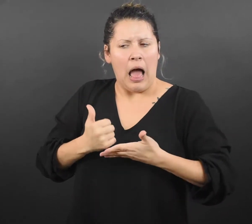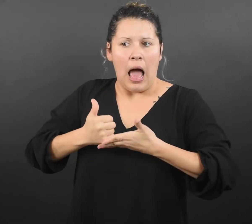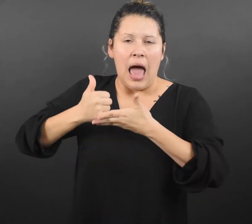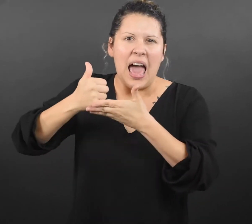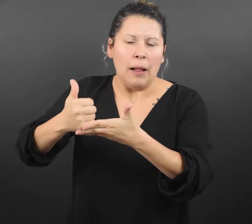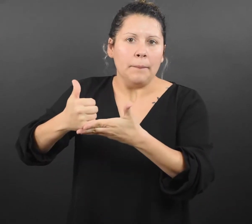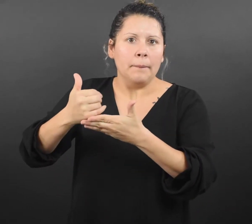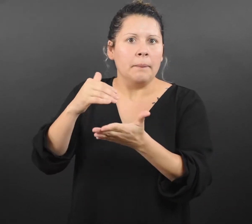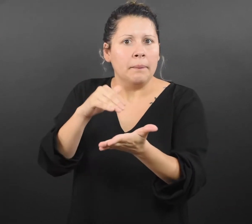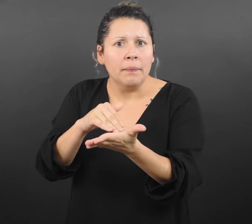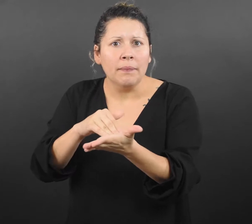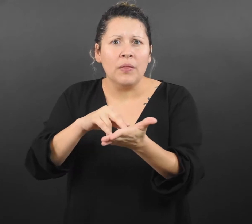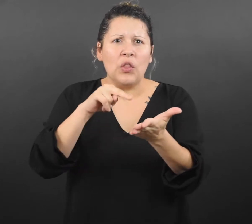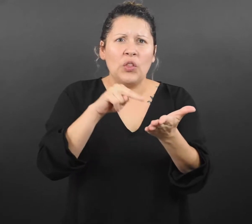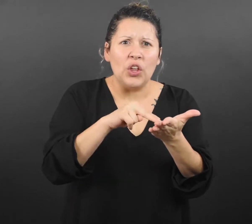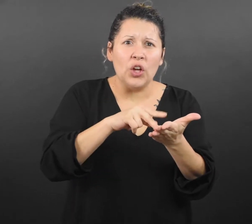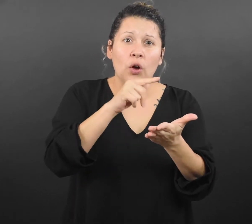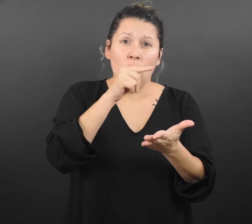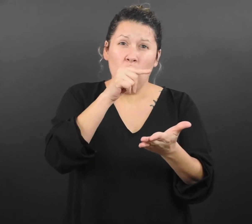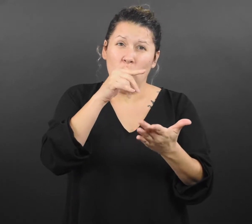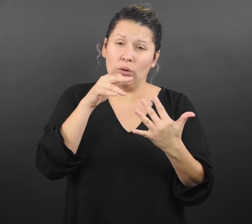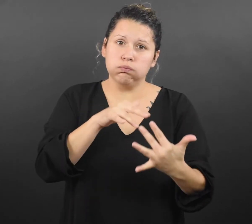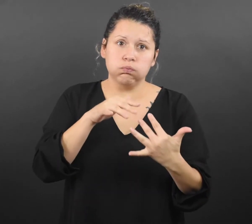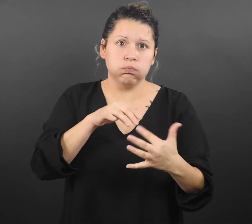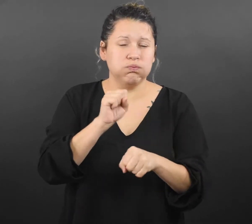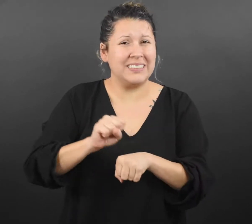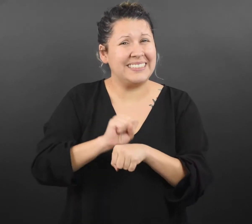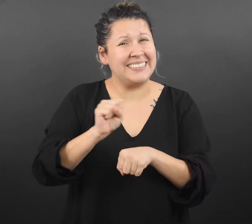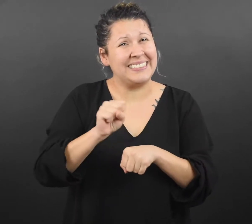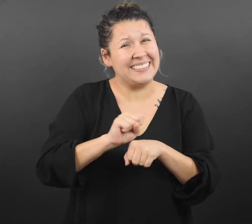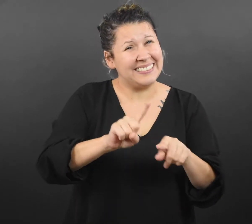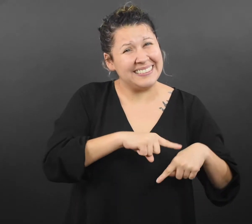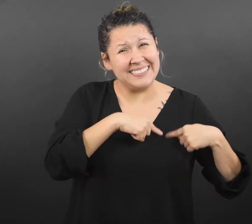who have been treating a spike in hospitalized COVID-19 patients around the state.